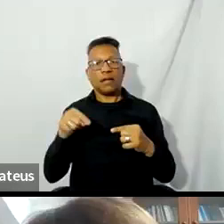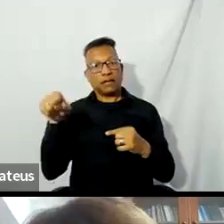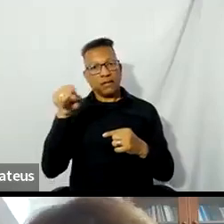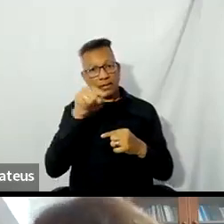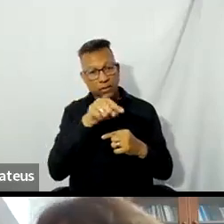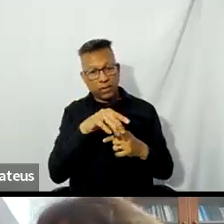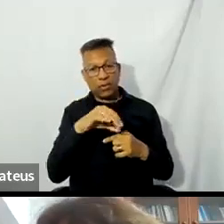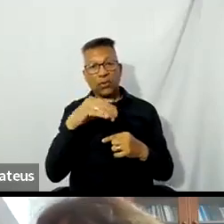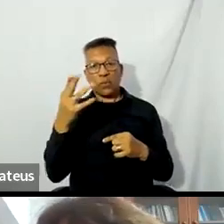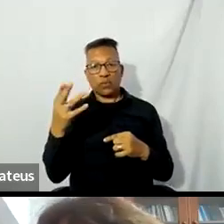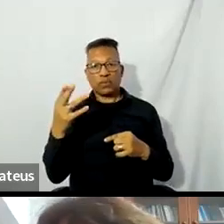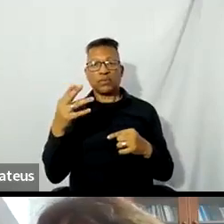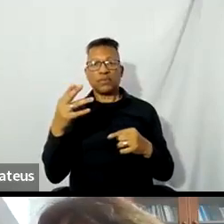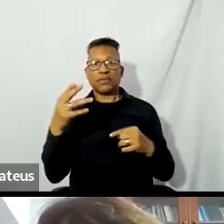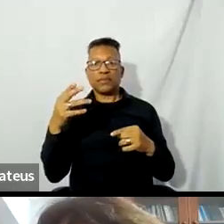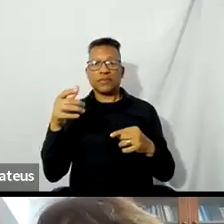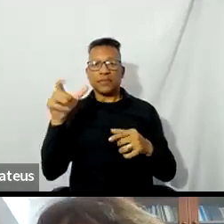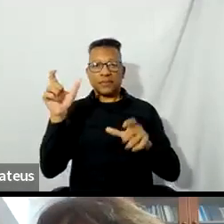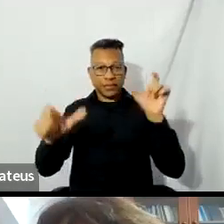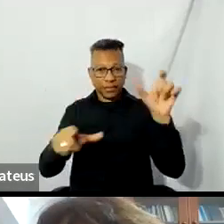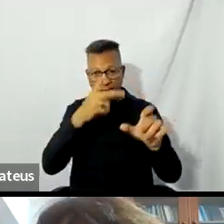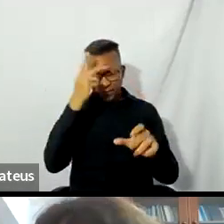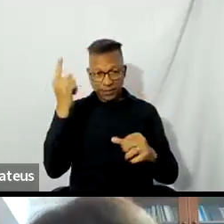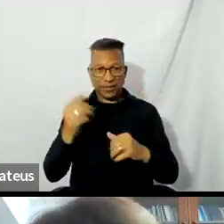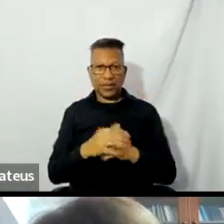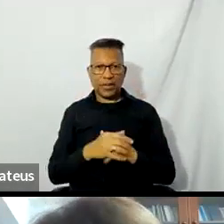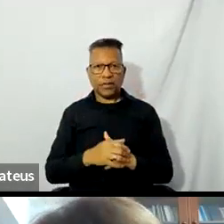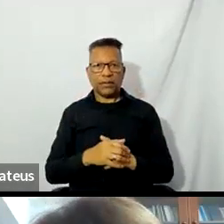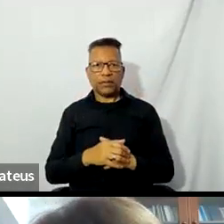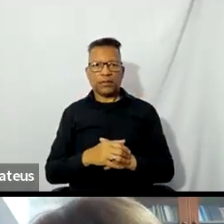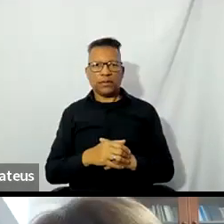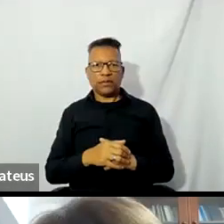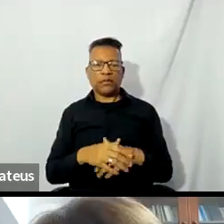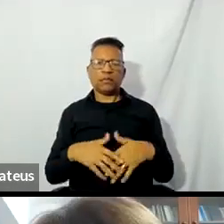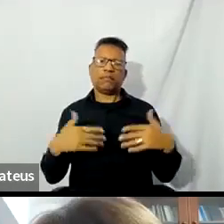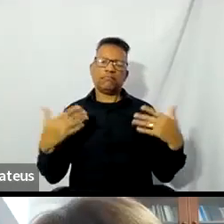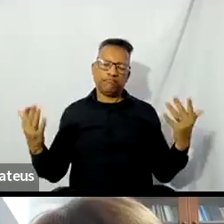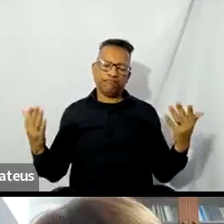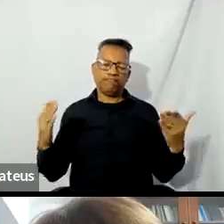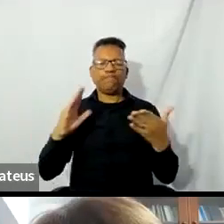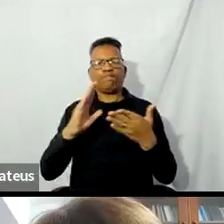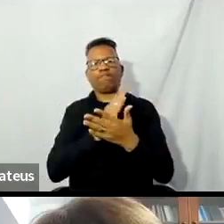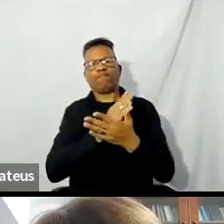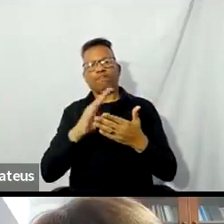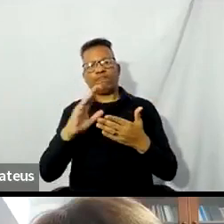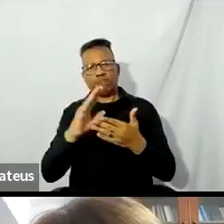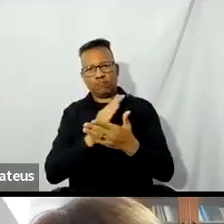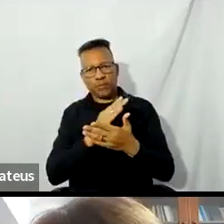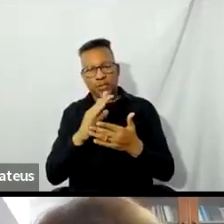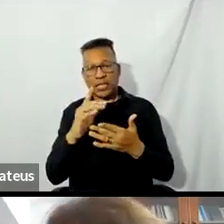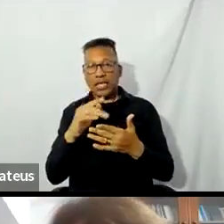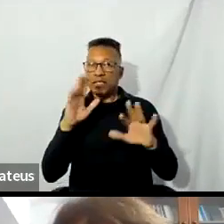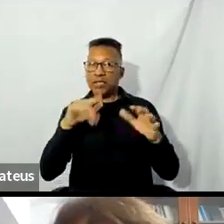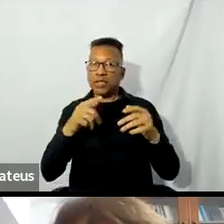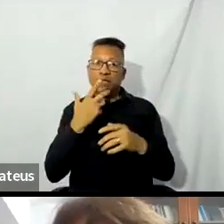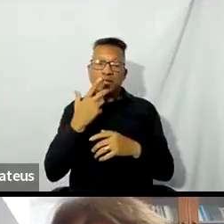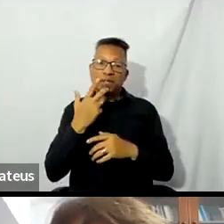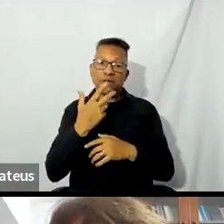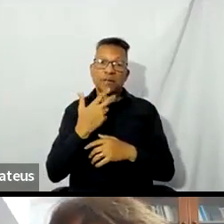And so, even if even if certain even if certain things even if certain things about what you can say or teach